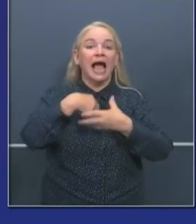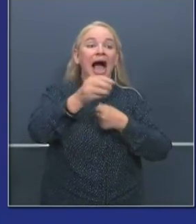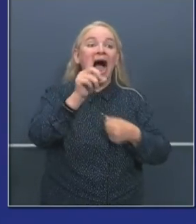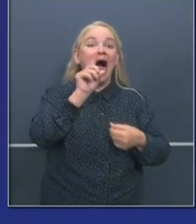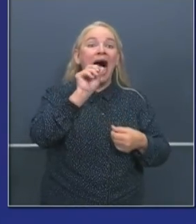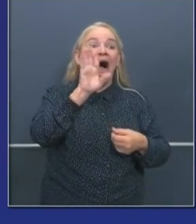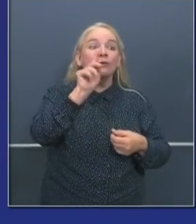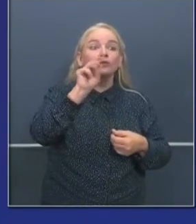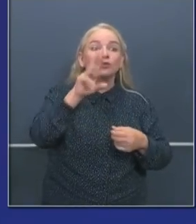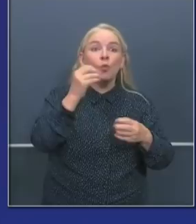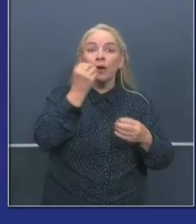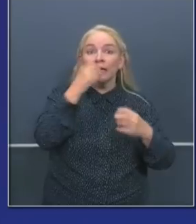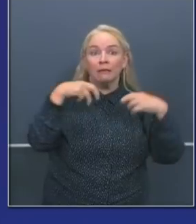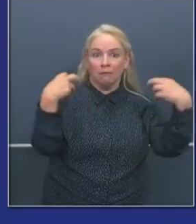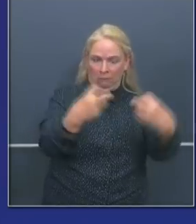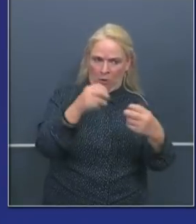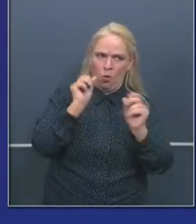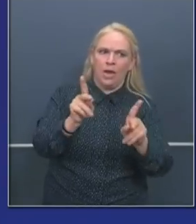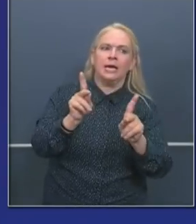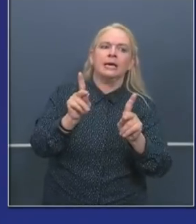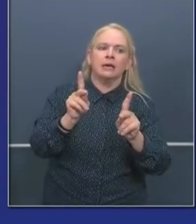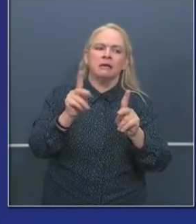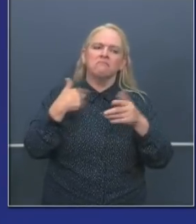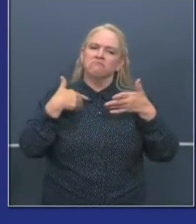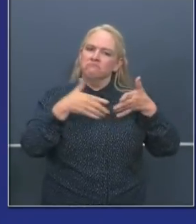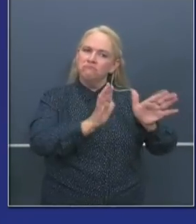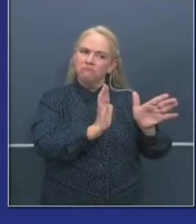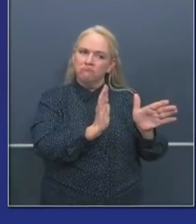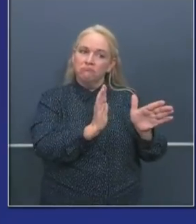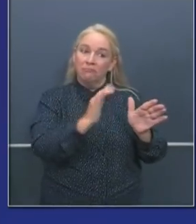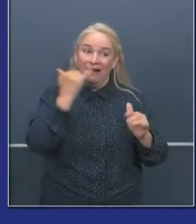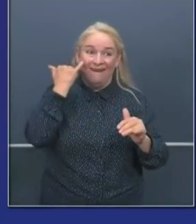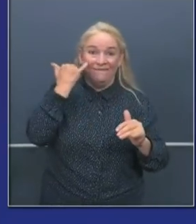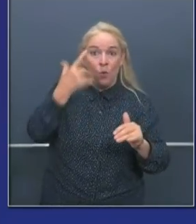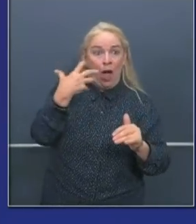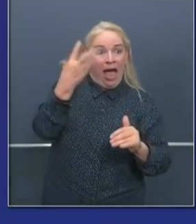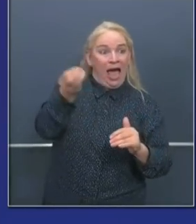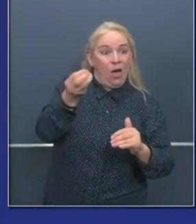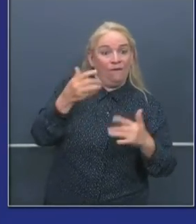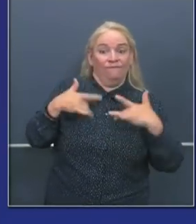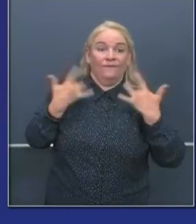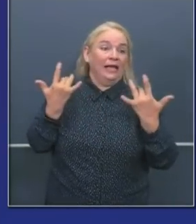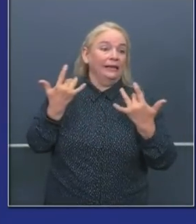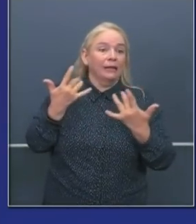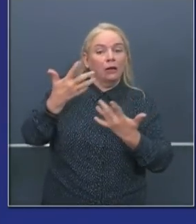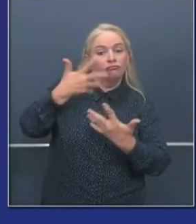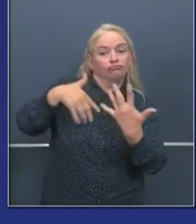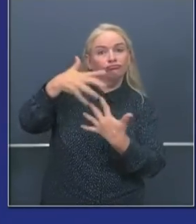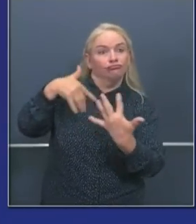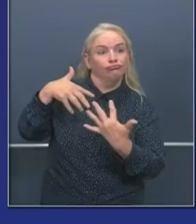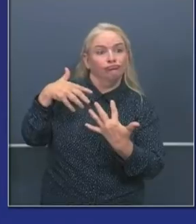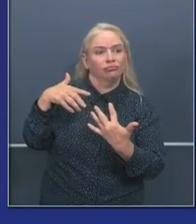WE'RE TRYING TO PUSH OUTDOORS. INDOOR DINING, WE WANT TO PUSH OUTDOOR DINING. I WANT TO GET AS MANY OF THOSE